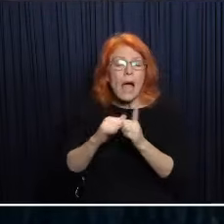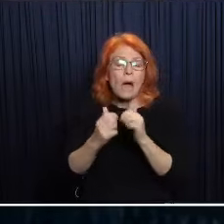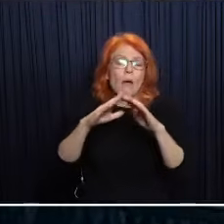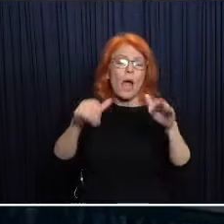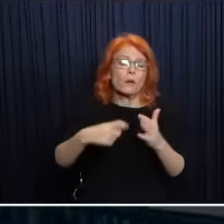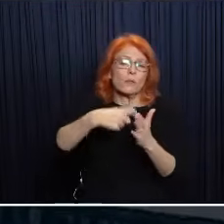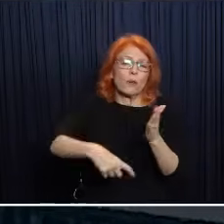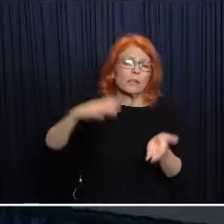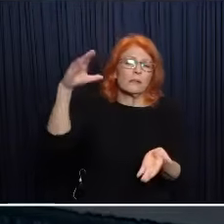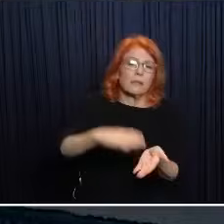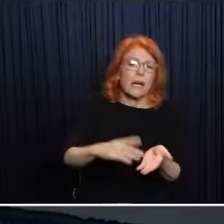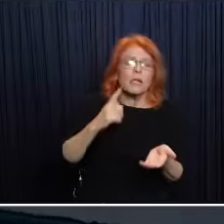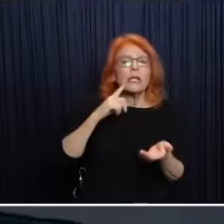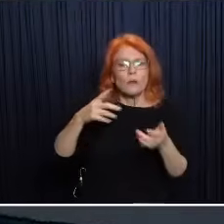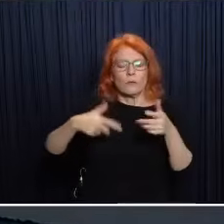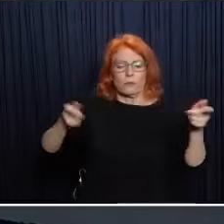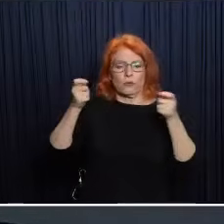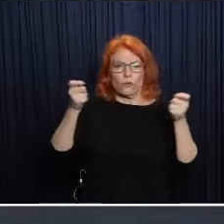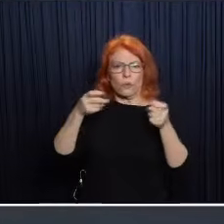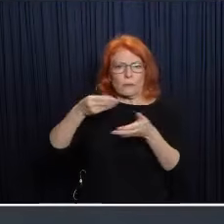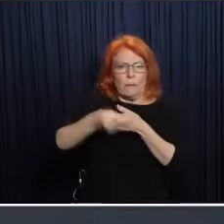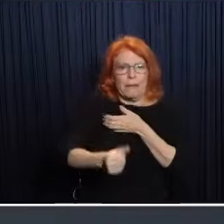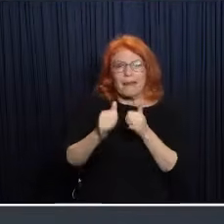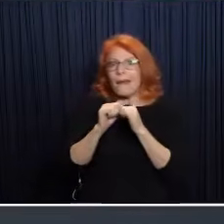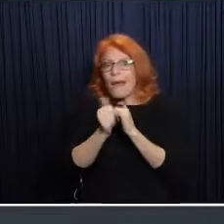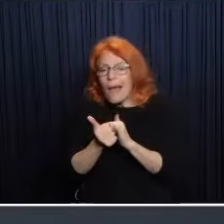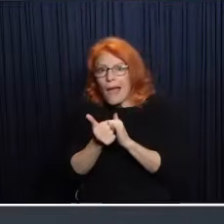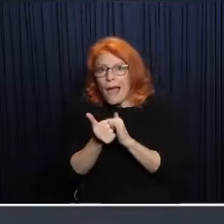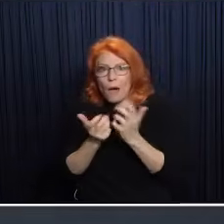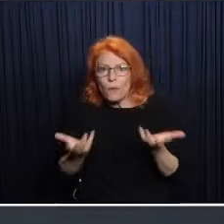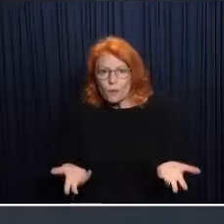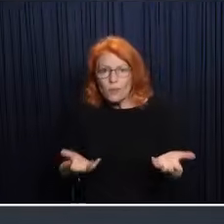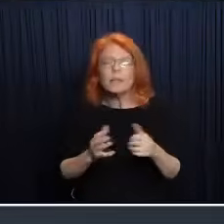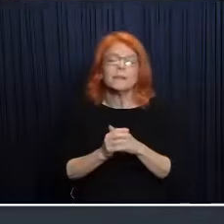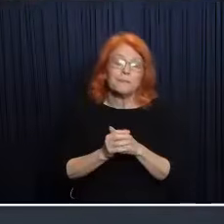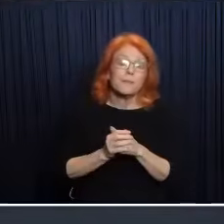OVER 5% AND GROW OUR WAY OUT OF IT.